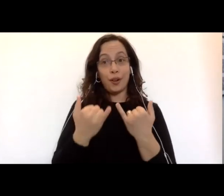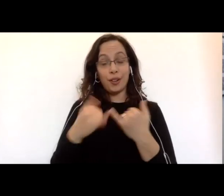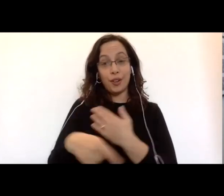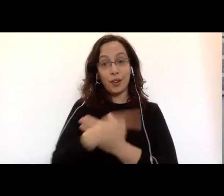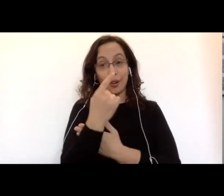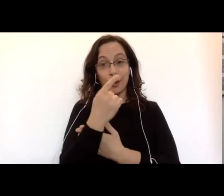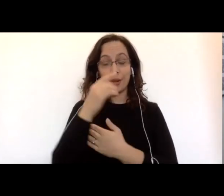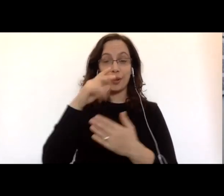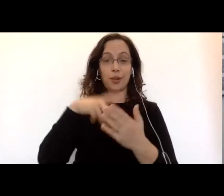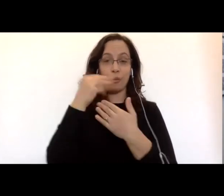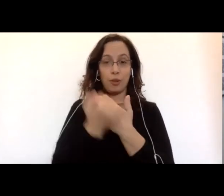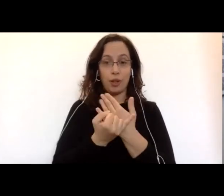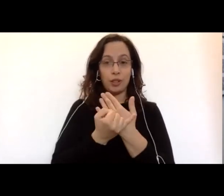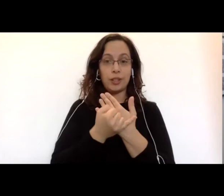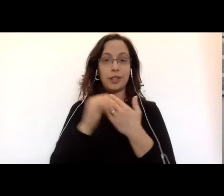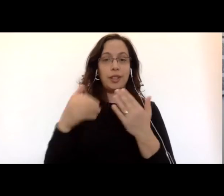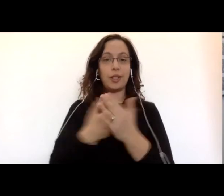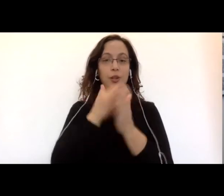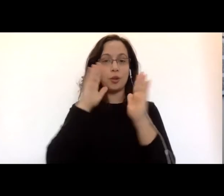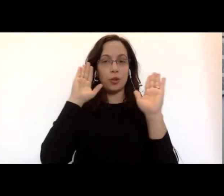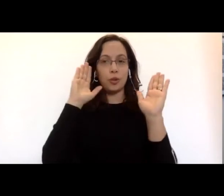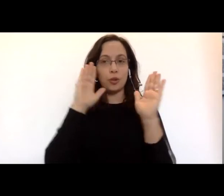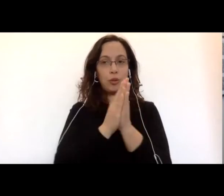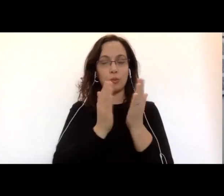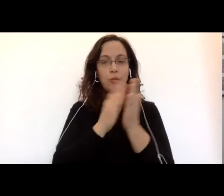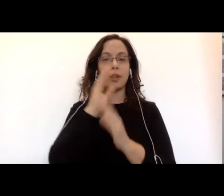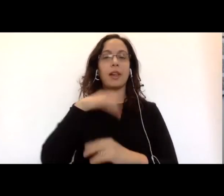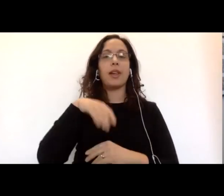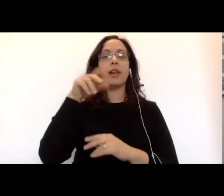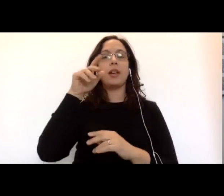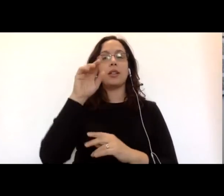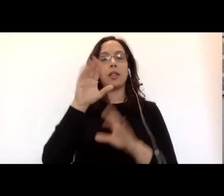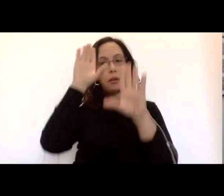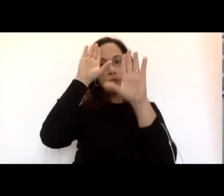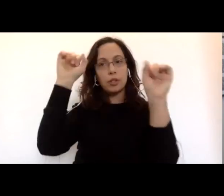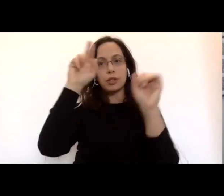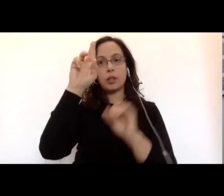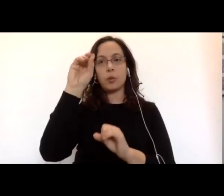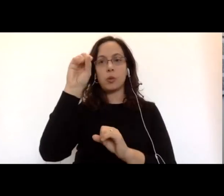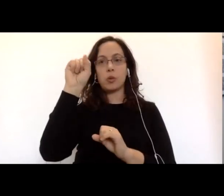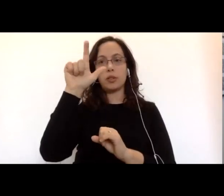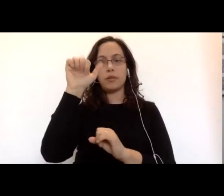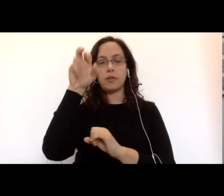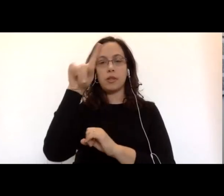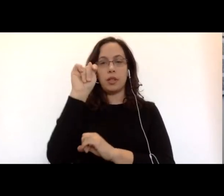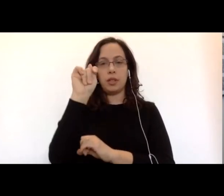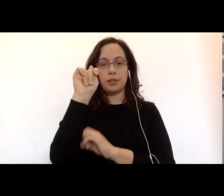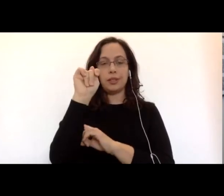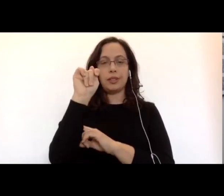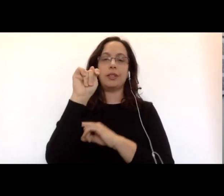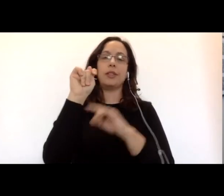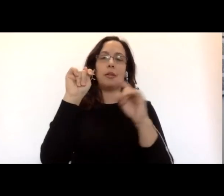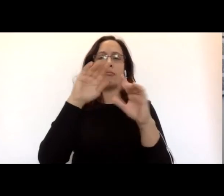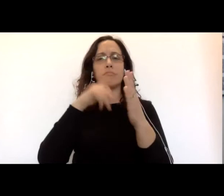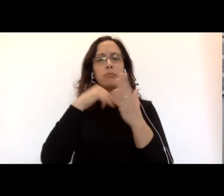looks at Franklin Roosevelt's M project which was a scheme to identify empty spaces around the globe